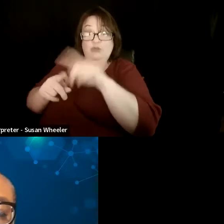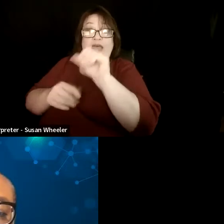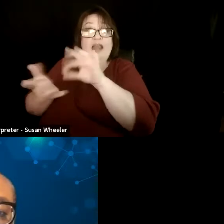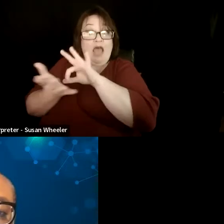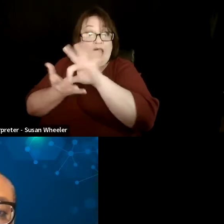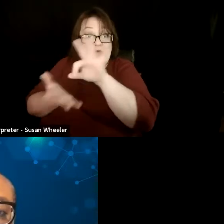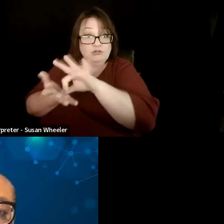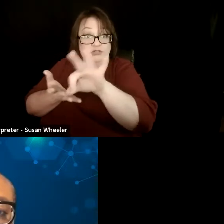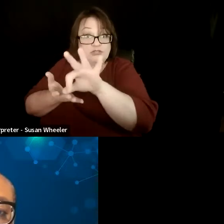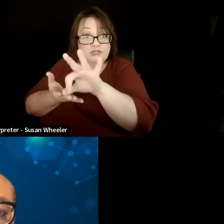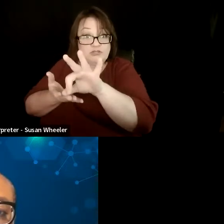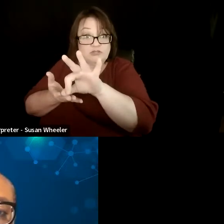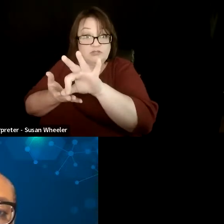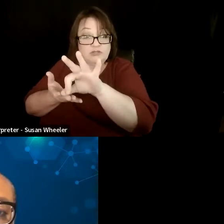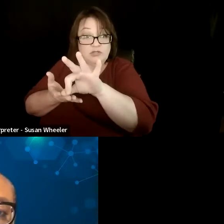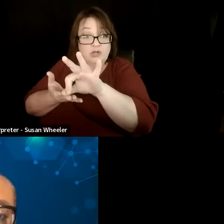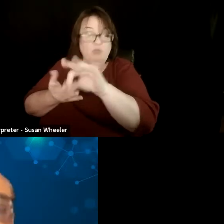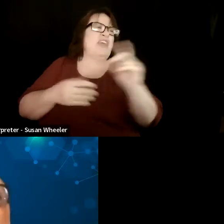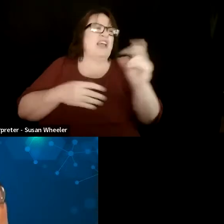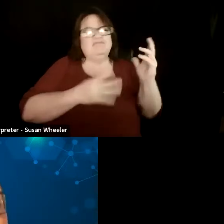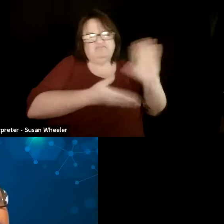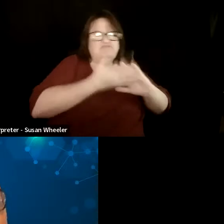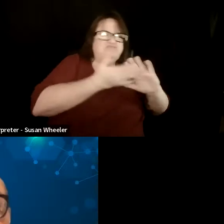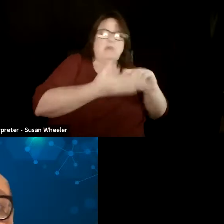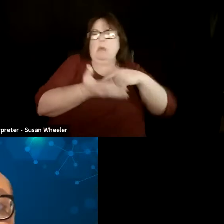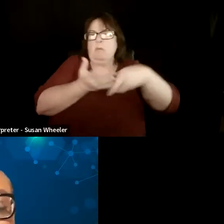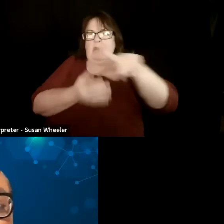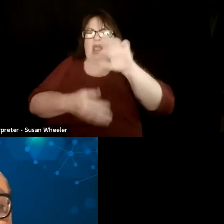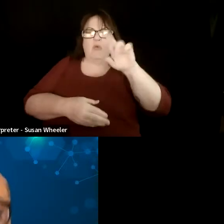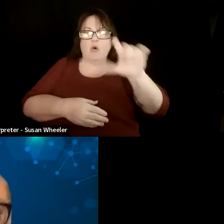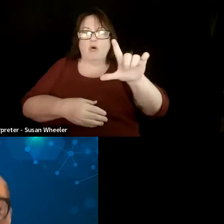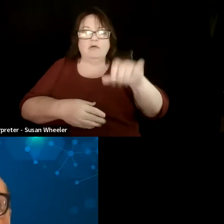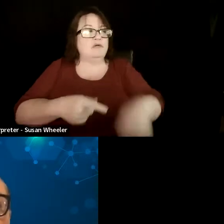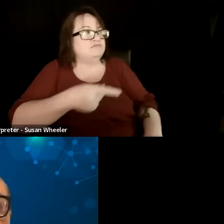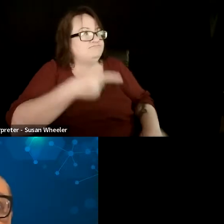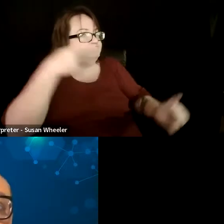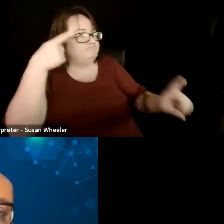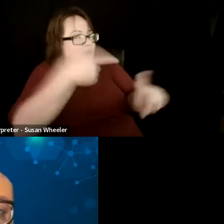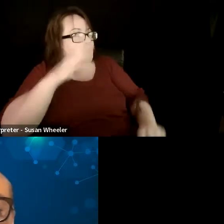when they run payroll essentially? That is correct Ben. Okay. - Absolutely.